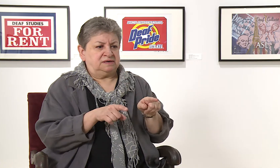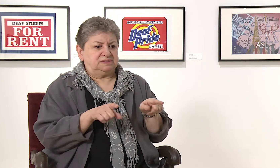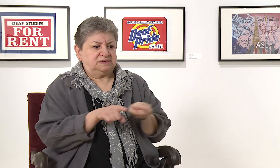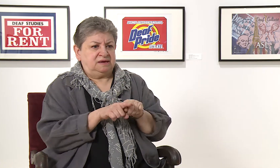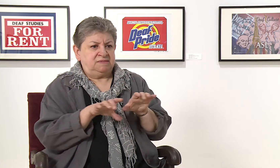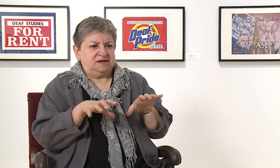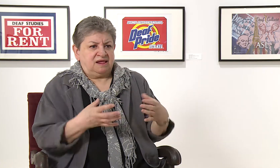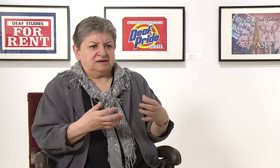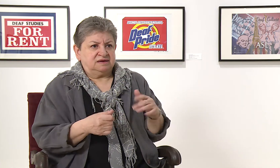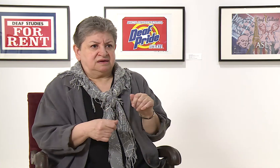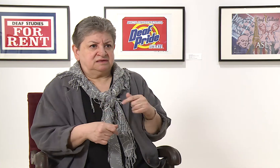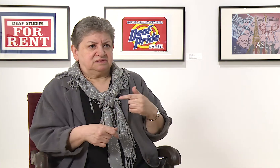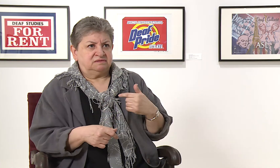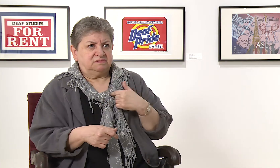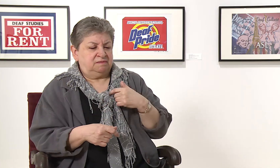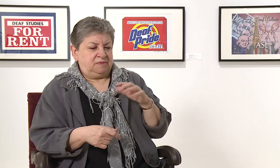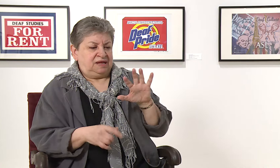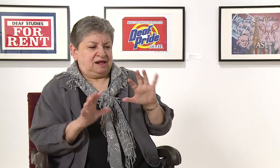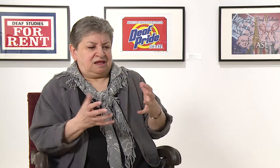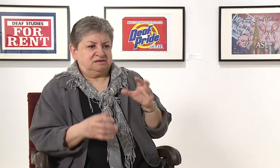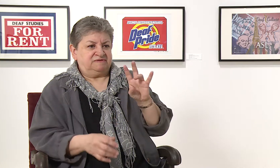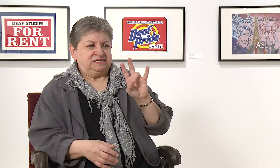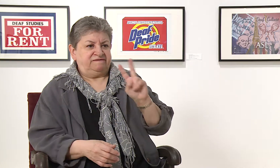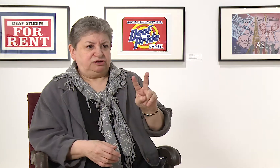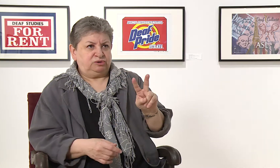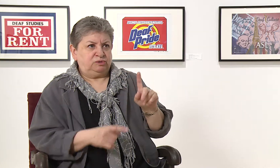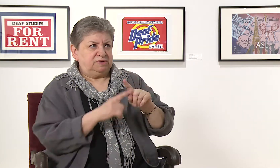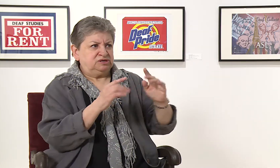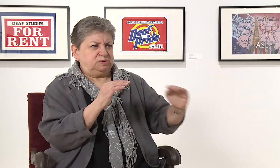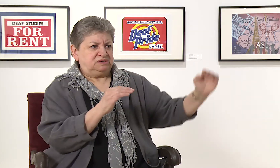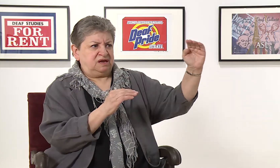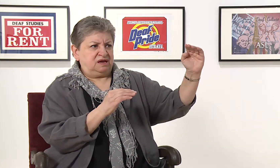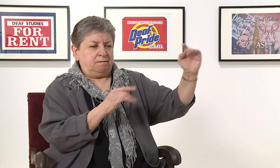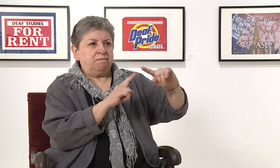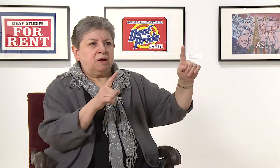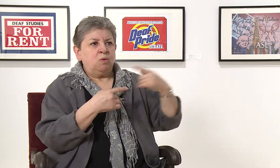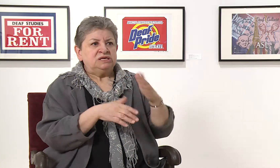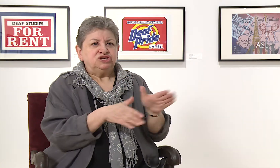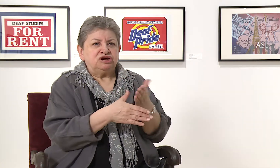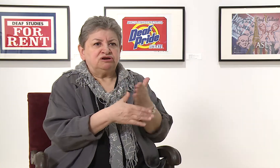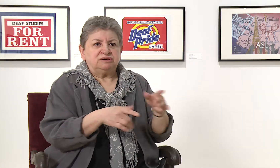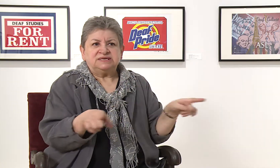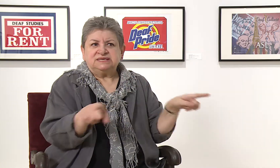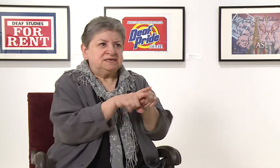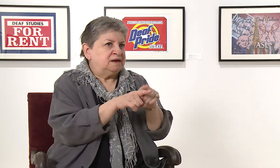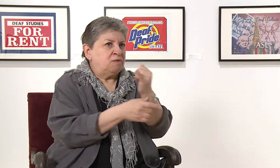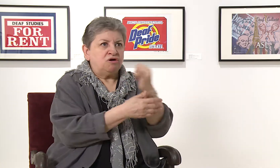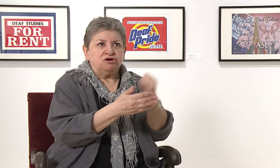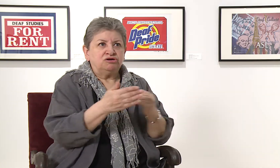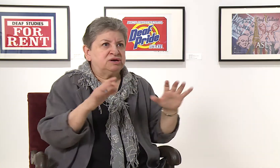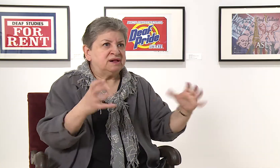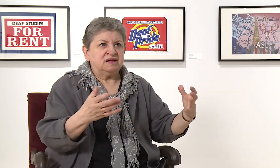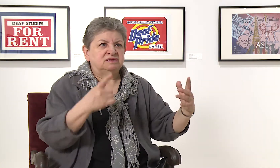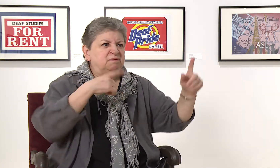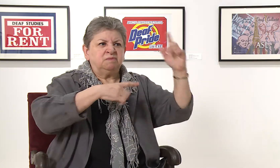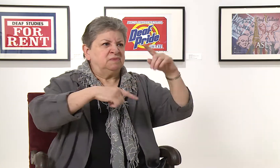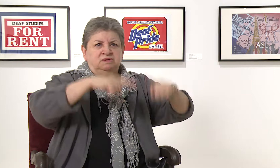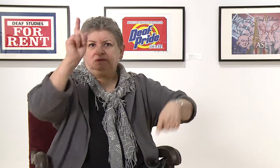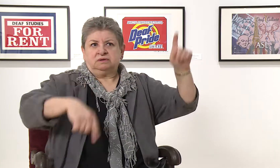Now, she wasn't in the same class as I was. I was Class of '72. I believe she was a year ahead, but we were in the same art class.